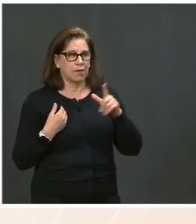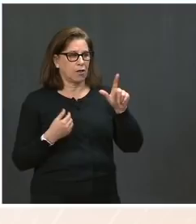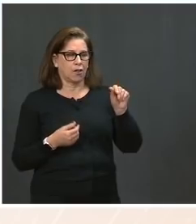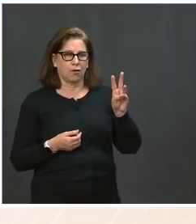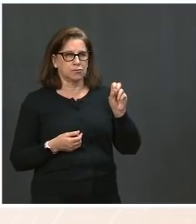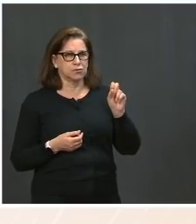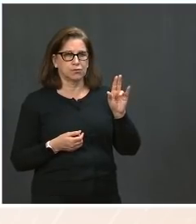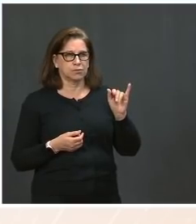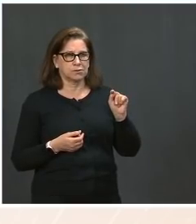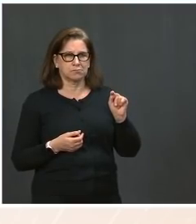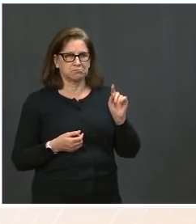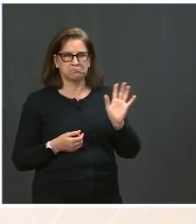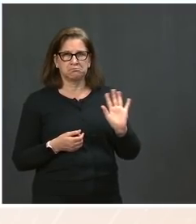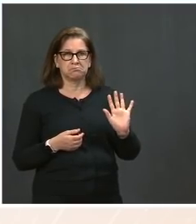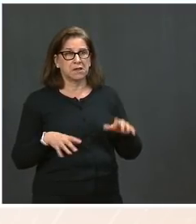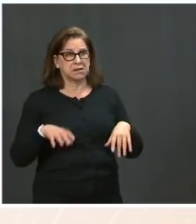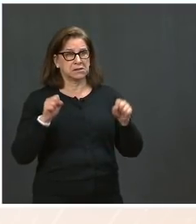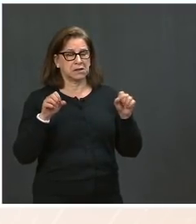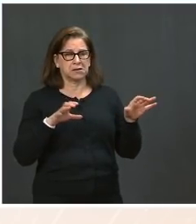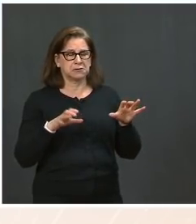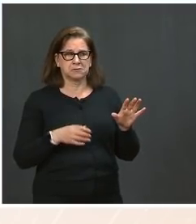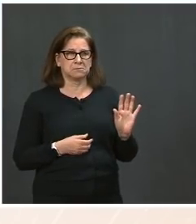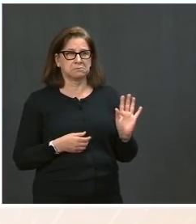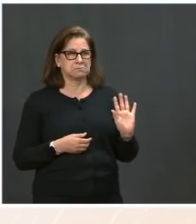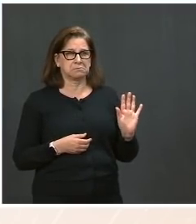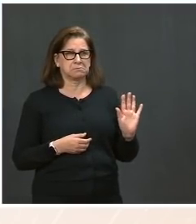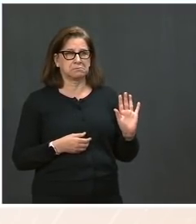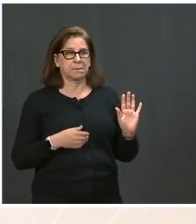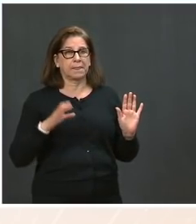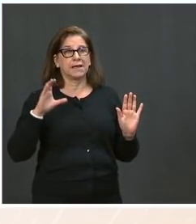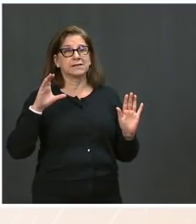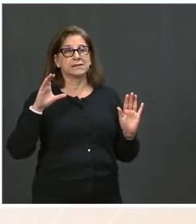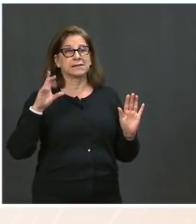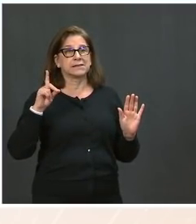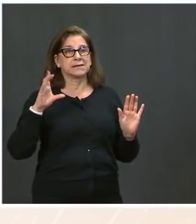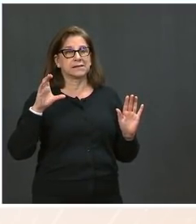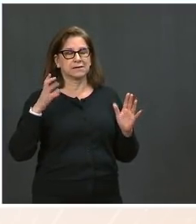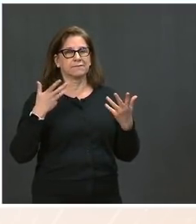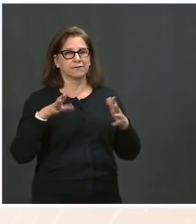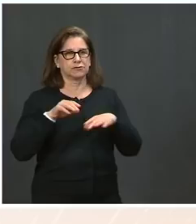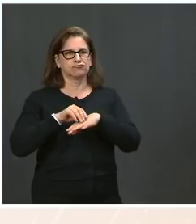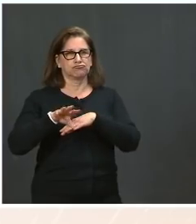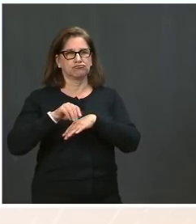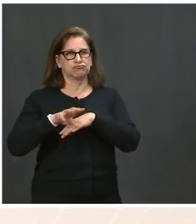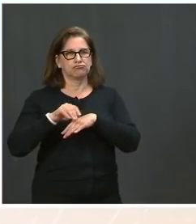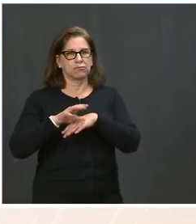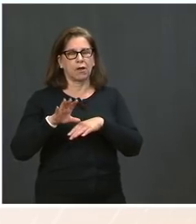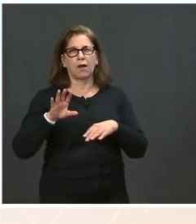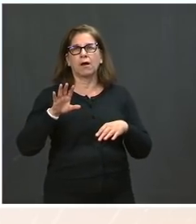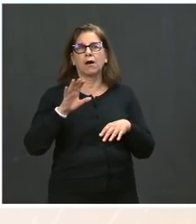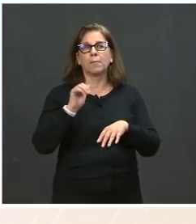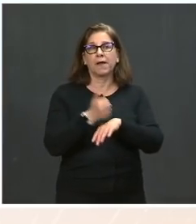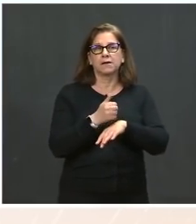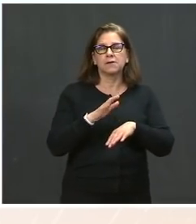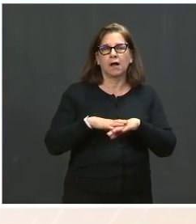but I will just reiterate that the CDC guidance is based on data and health and medical guidelines,